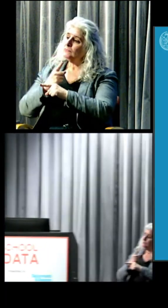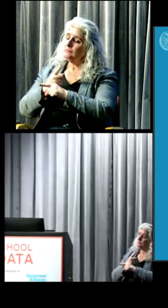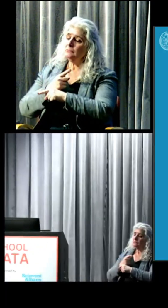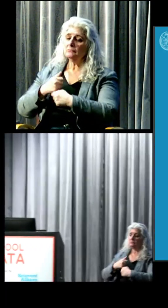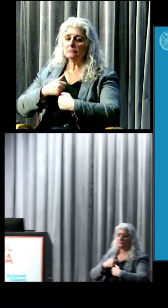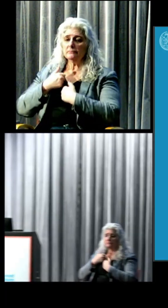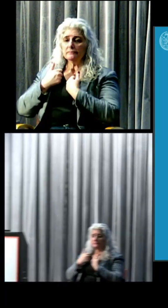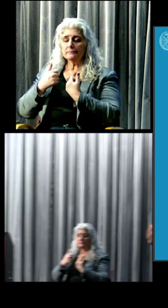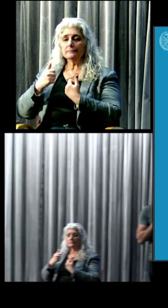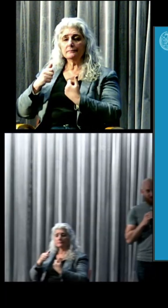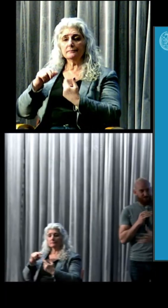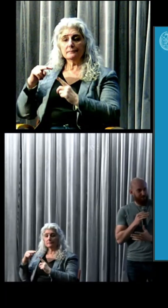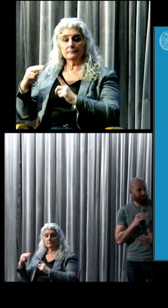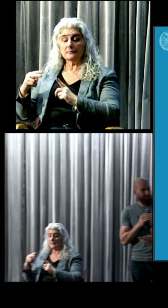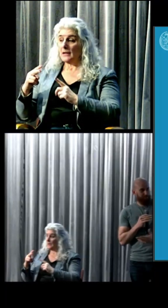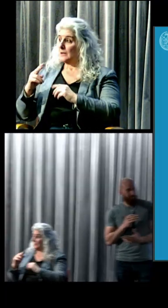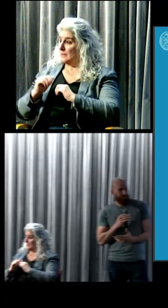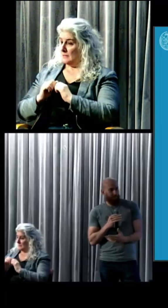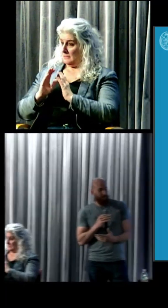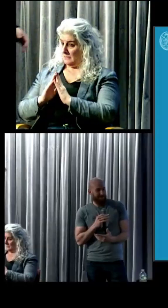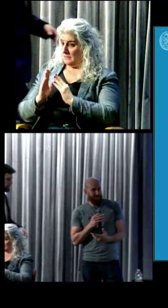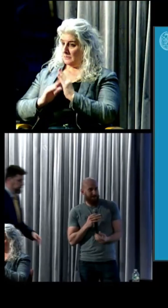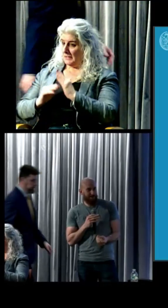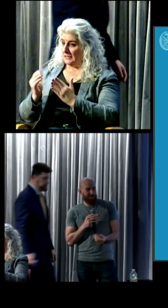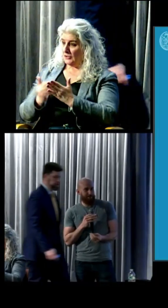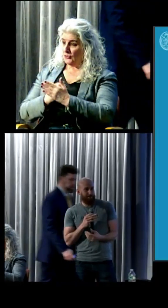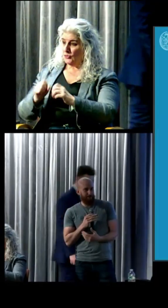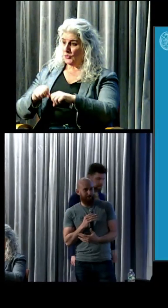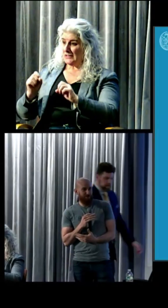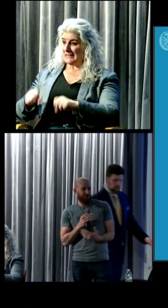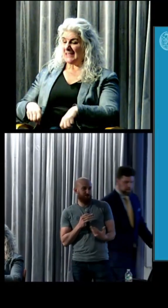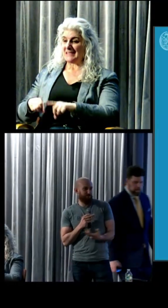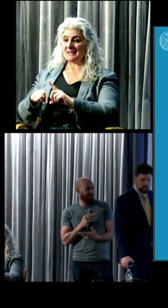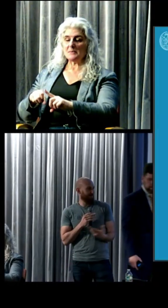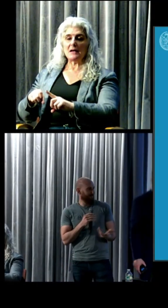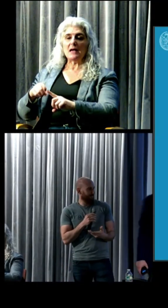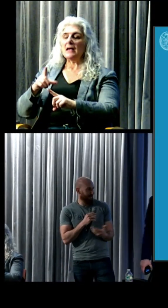And when we didn't have those specific figures, we did our best to try to get it at some kind of proxy.